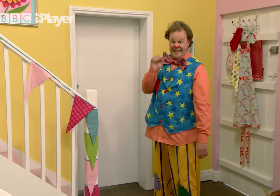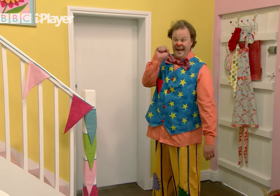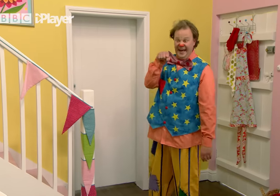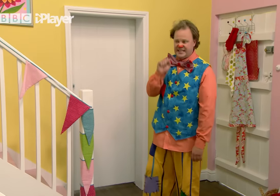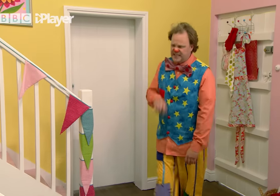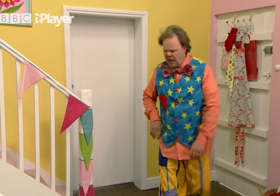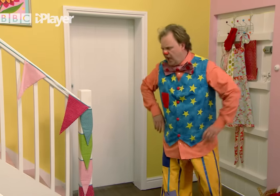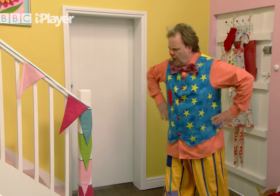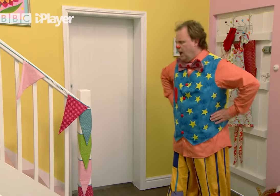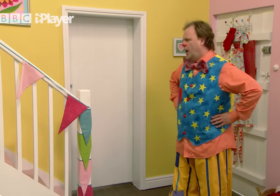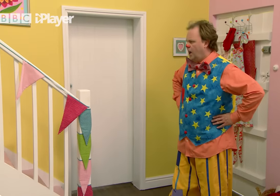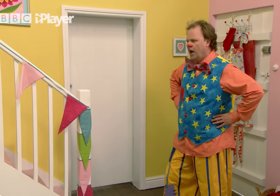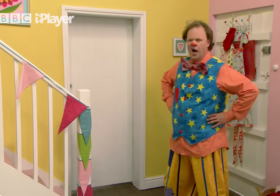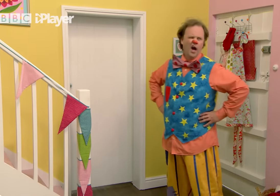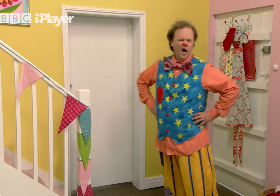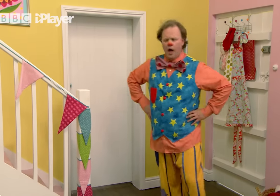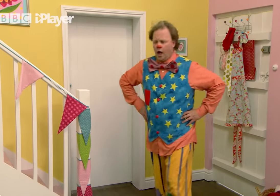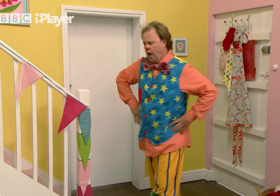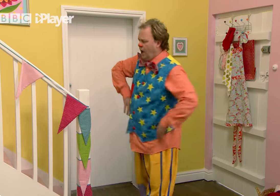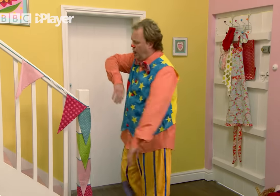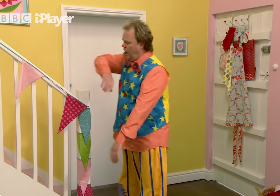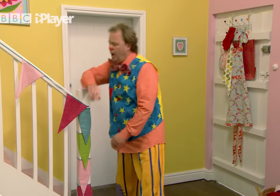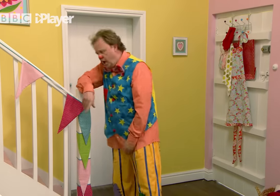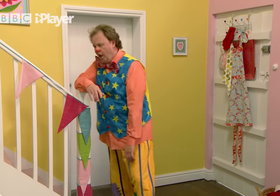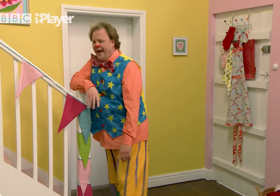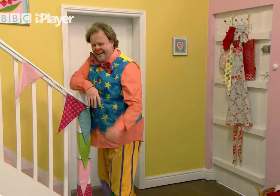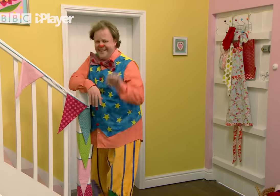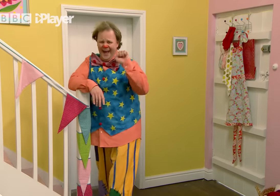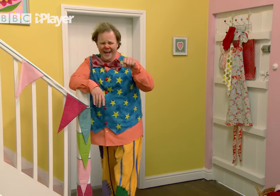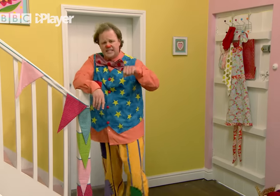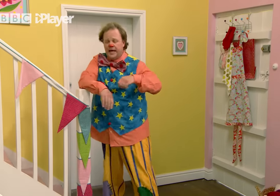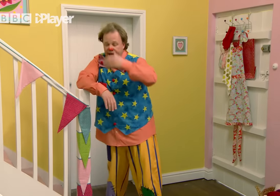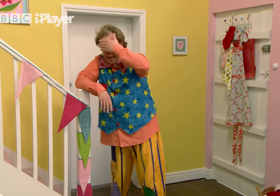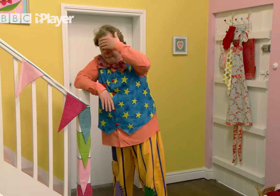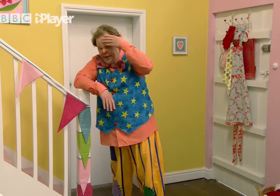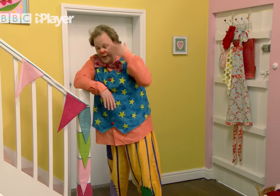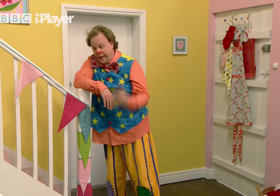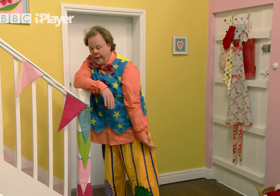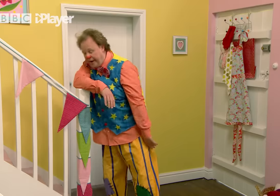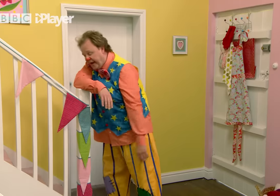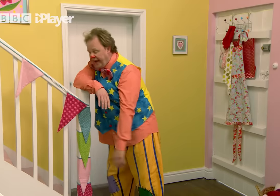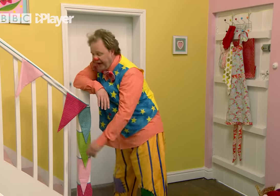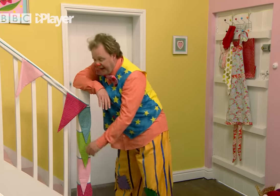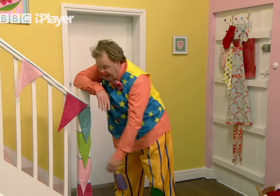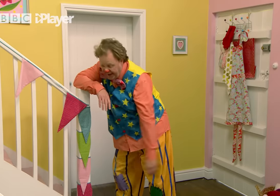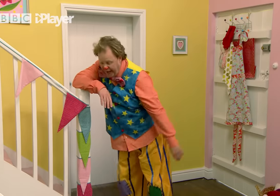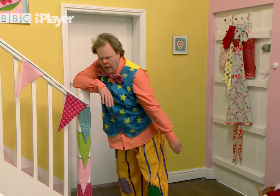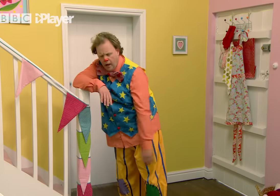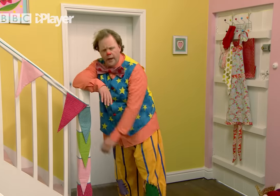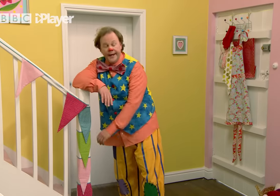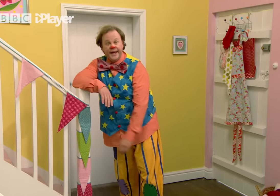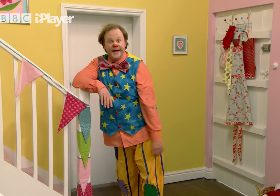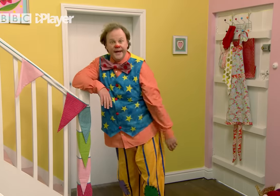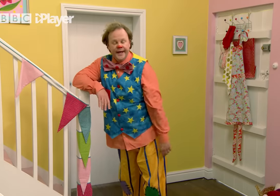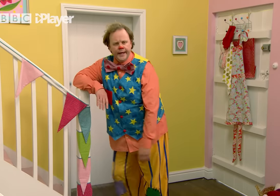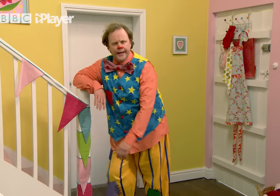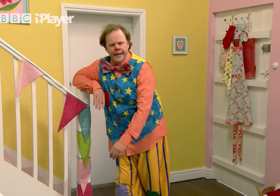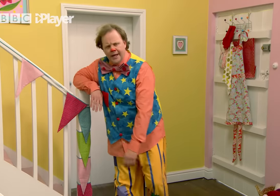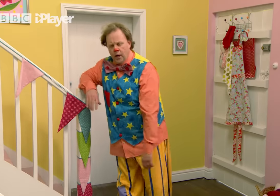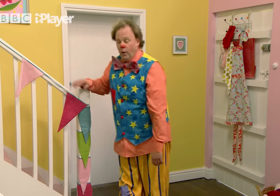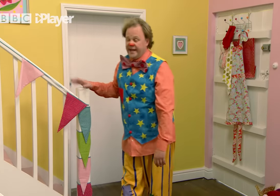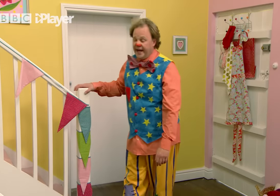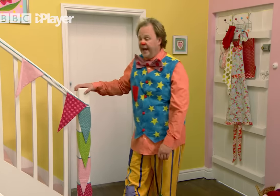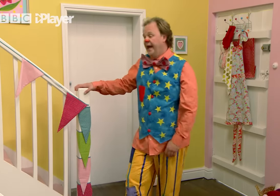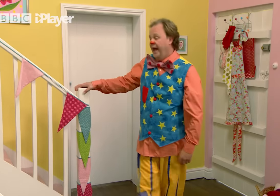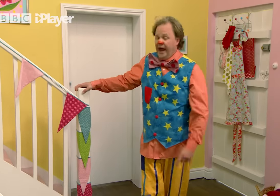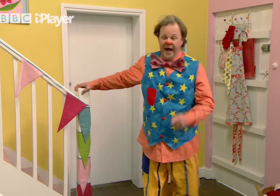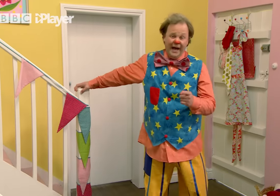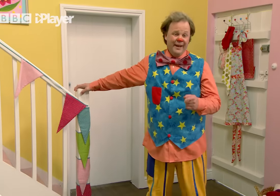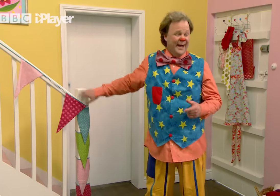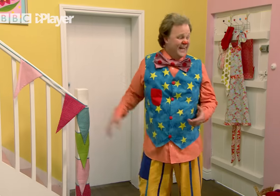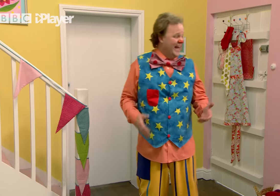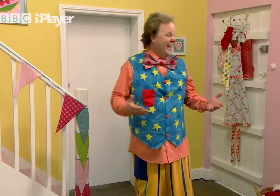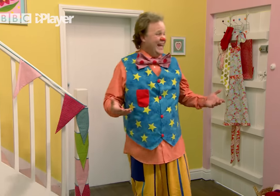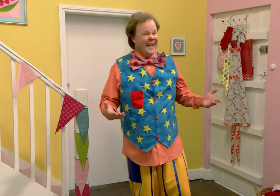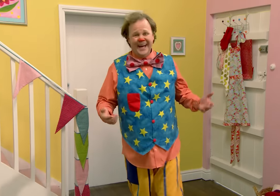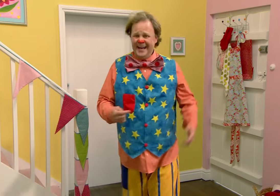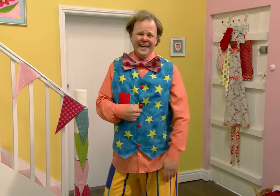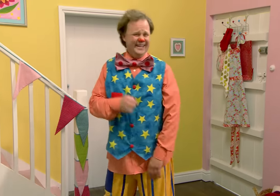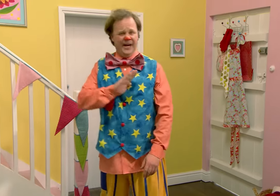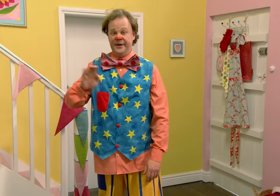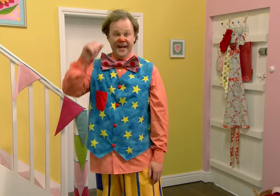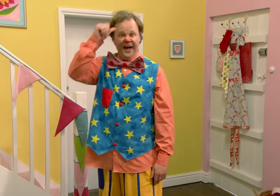yes oh you're very hot oh yes oh dear mr tumble how can you cool down i mean i i don't know